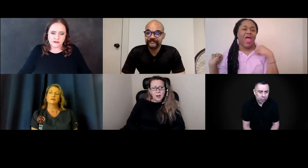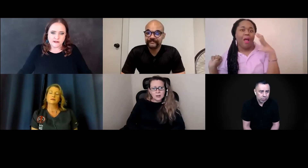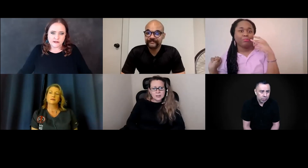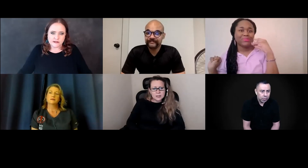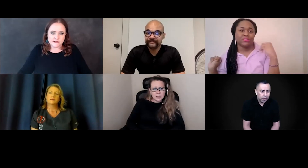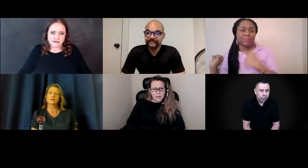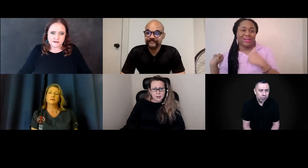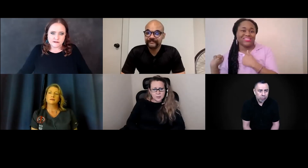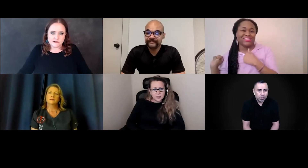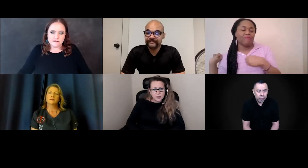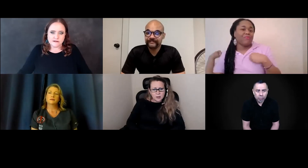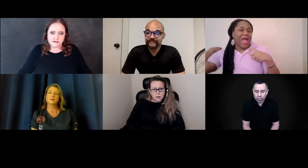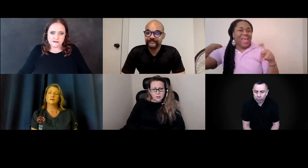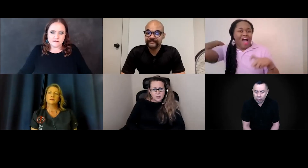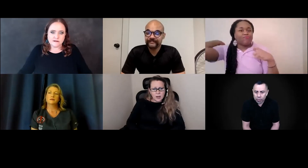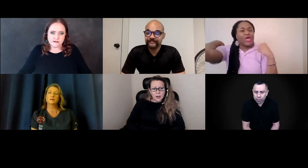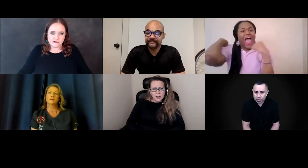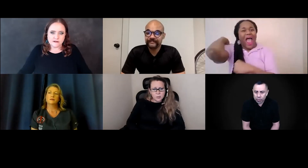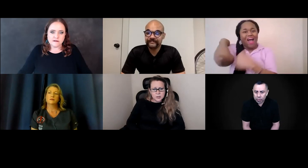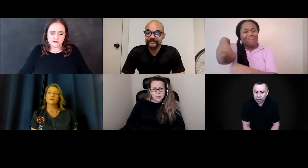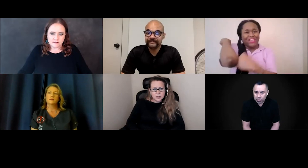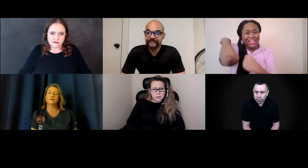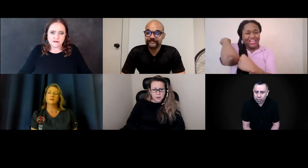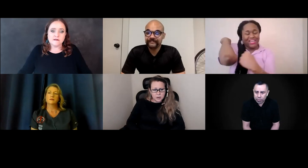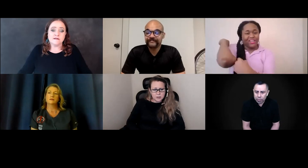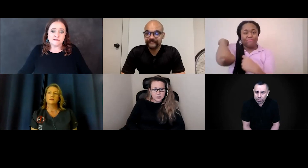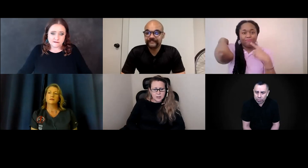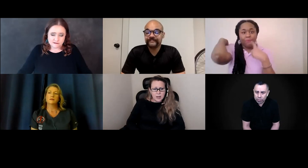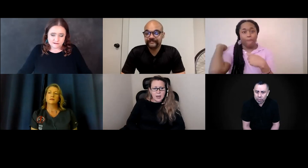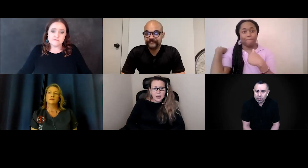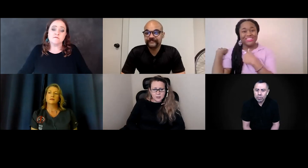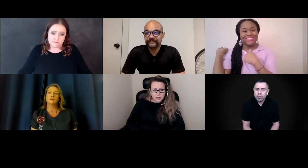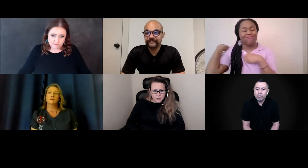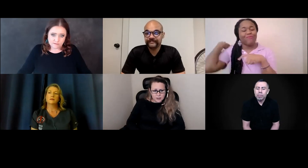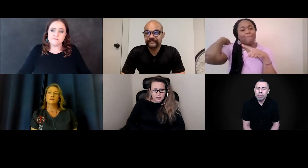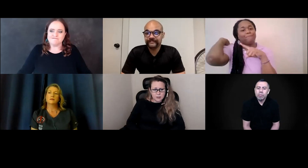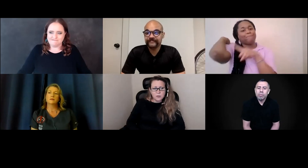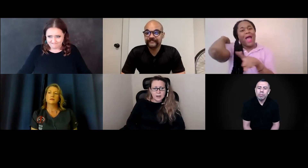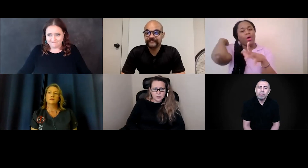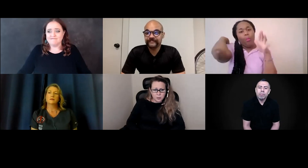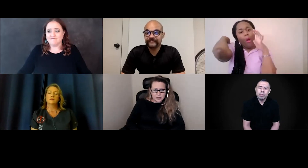I'd like to say that I have personal experience advocating, fighting for myself.